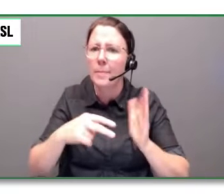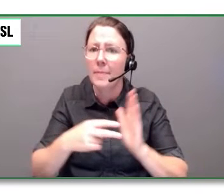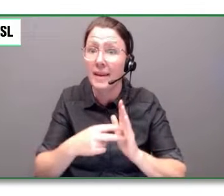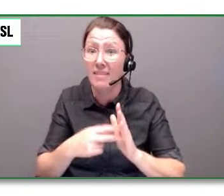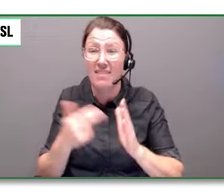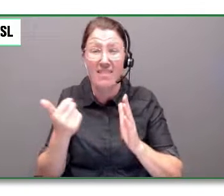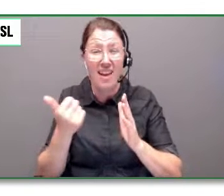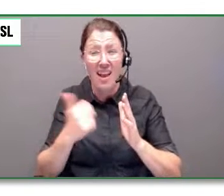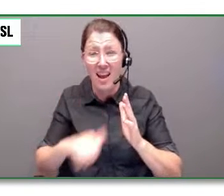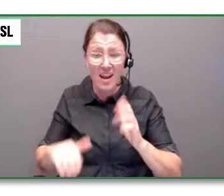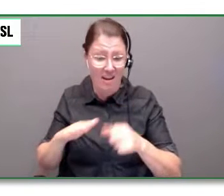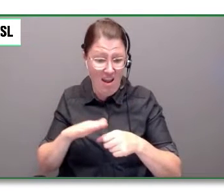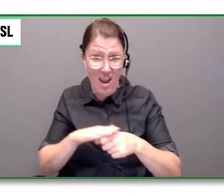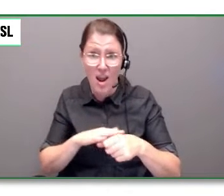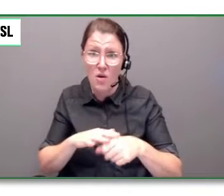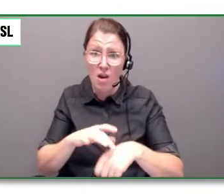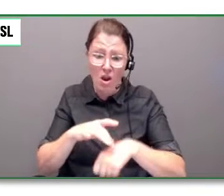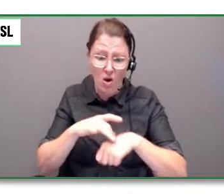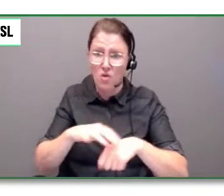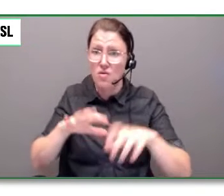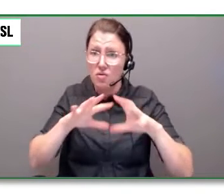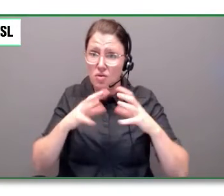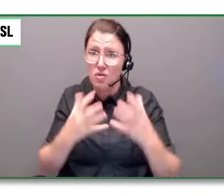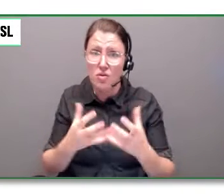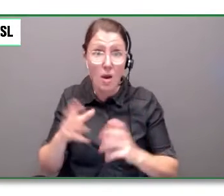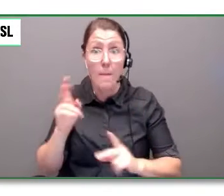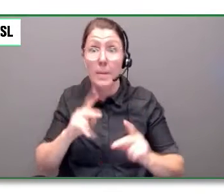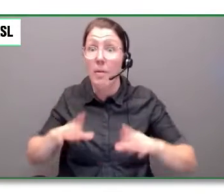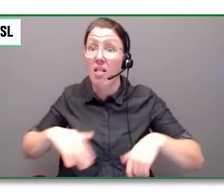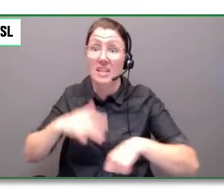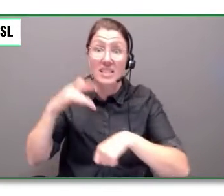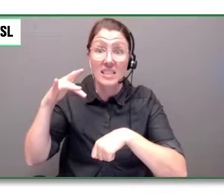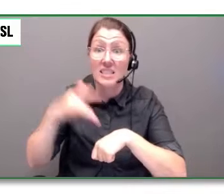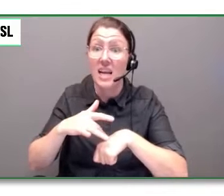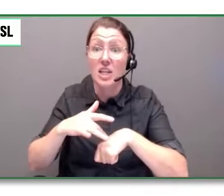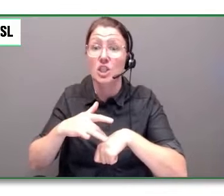proved accessible by the simplest means, feet and legs and heart. Even Mount